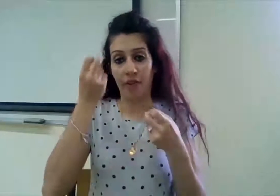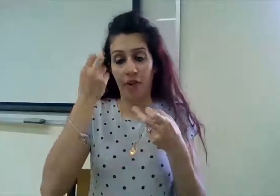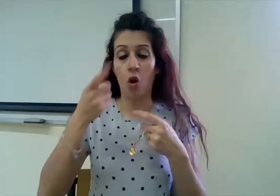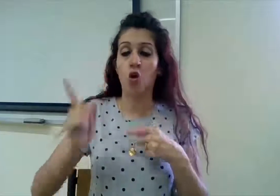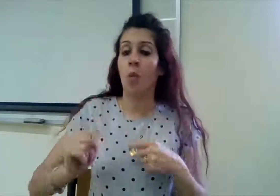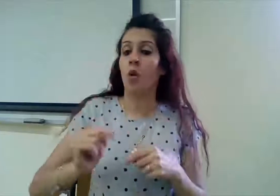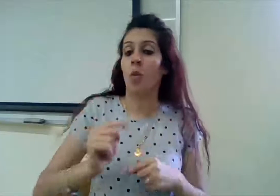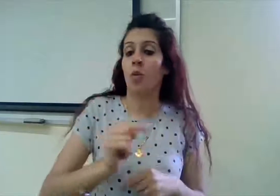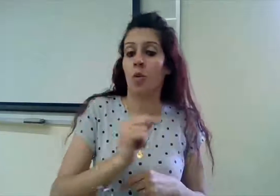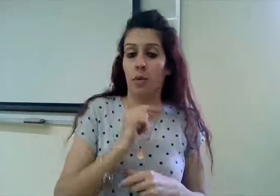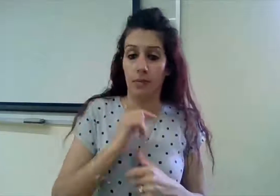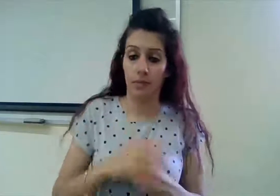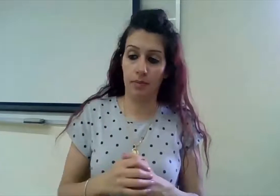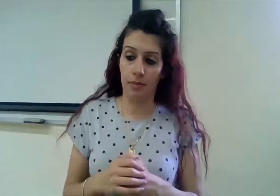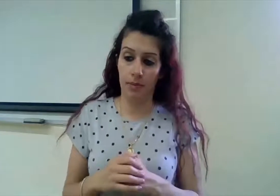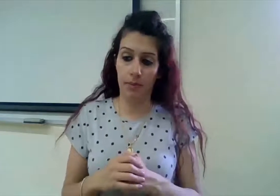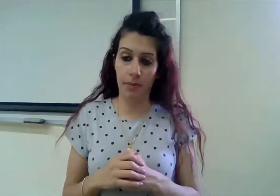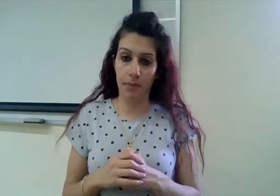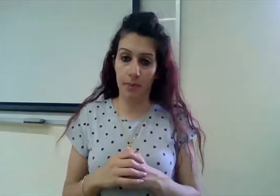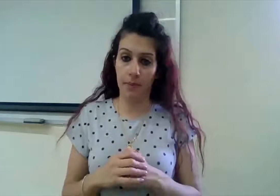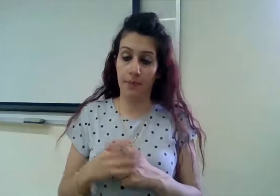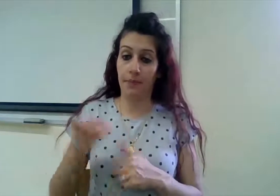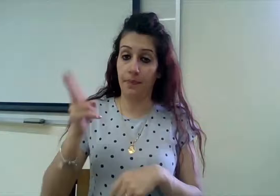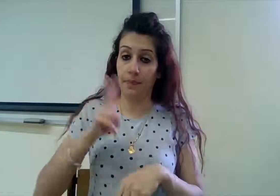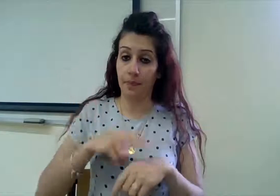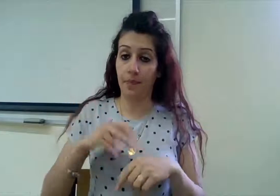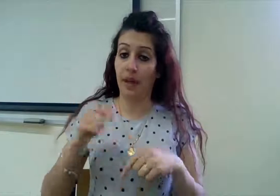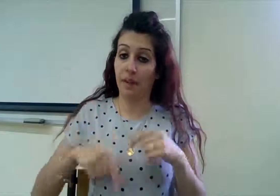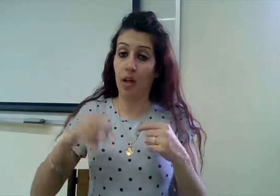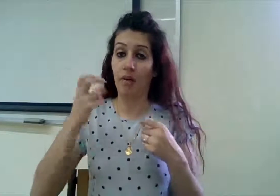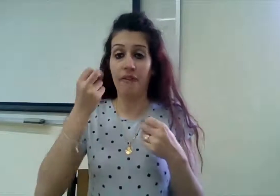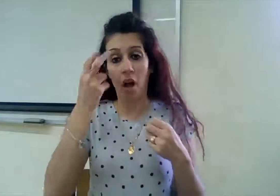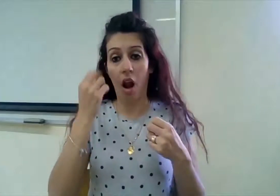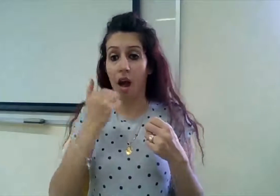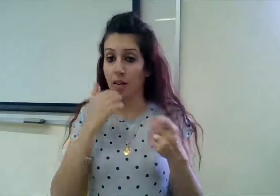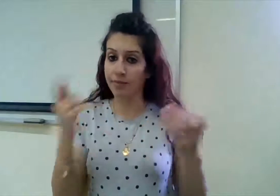format but it's working with persons with disabilities the families and